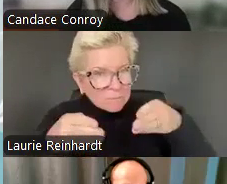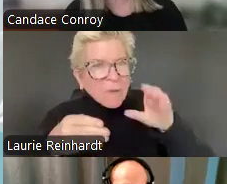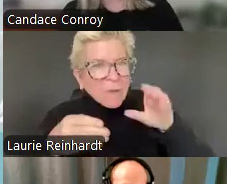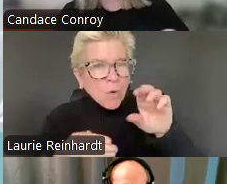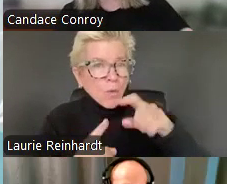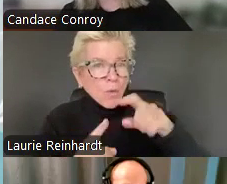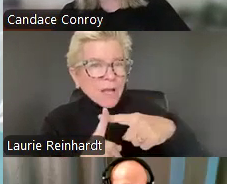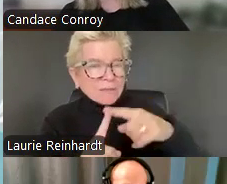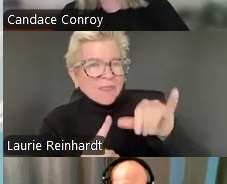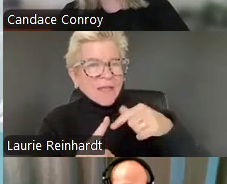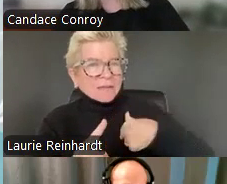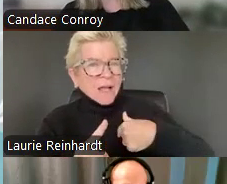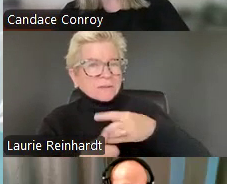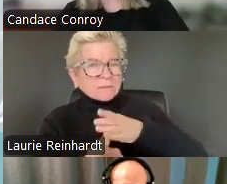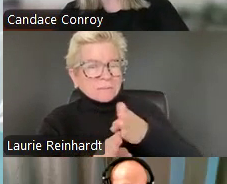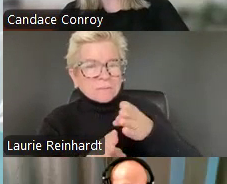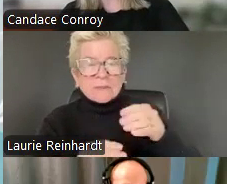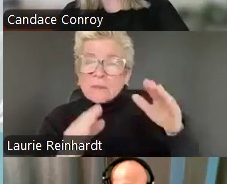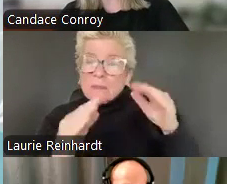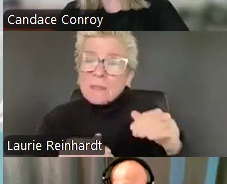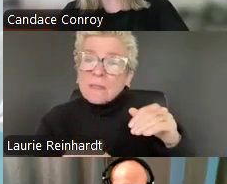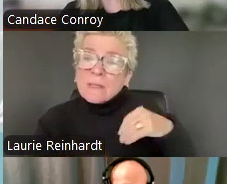There was another question. Can Core Plus Construction be used at virtual